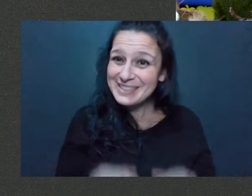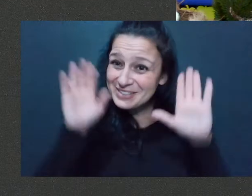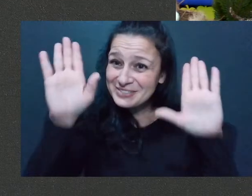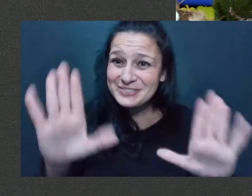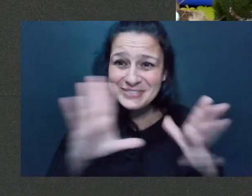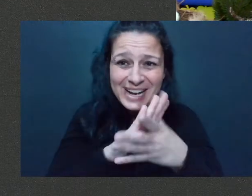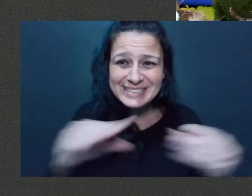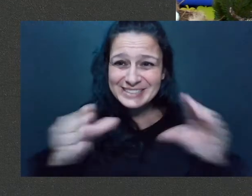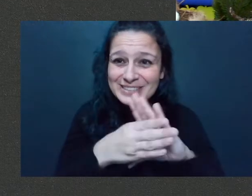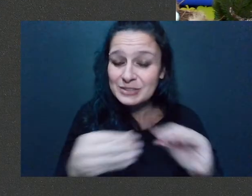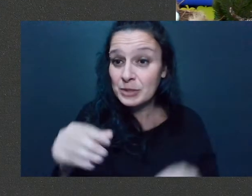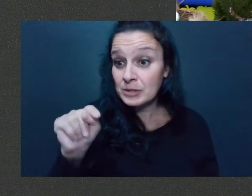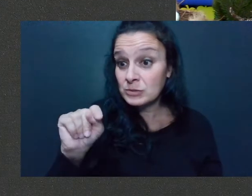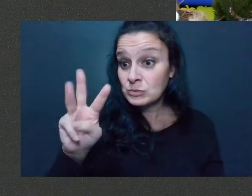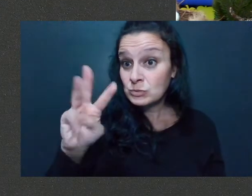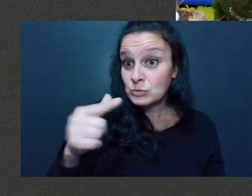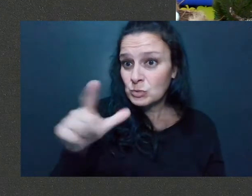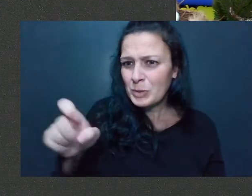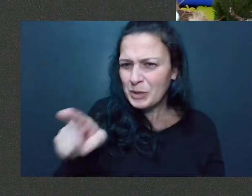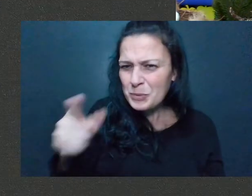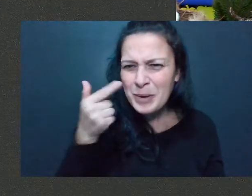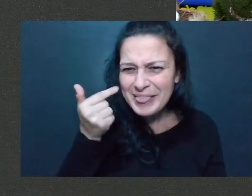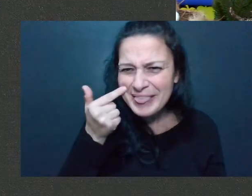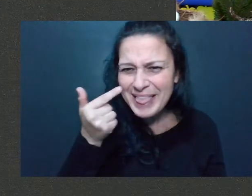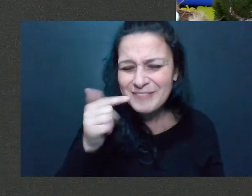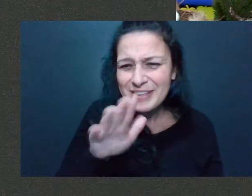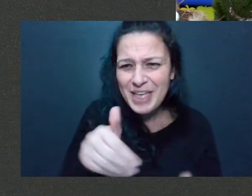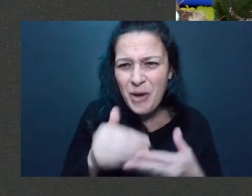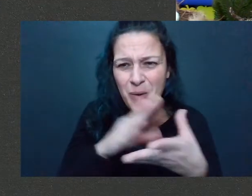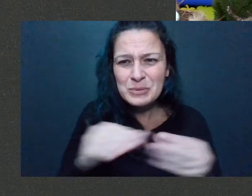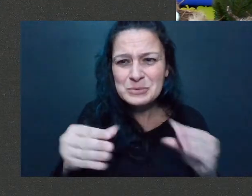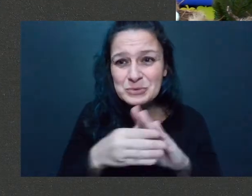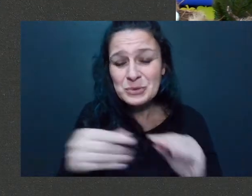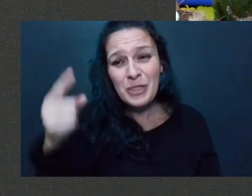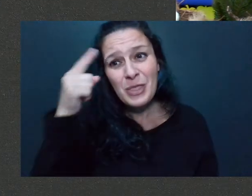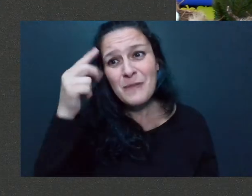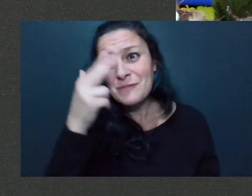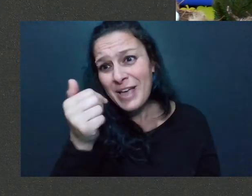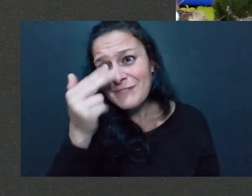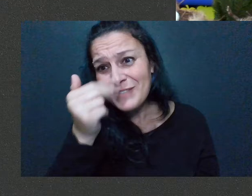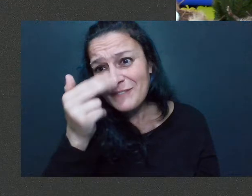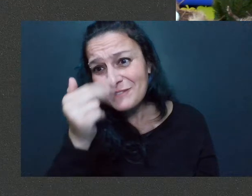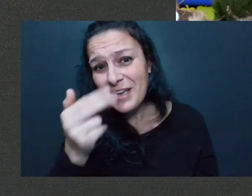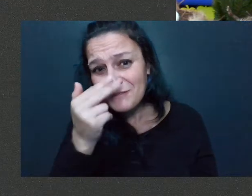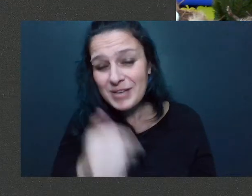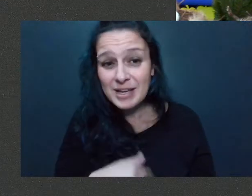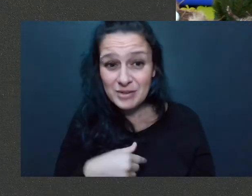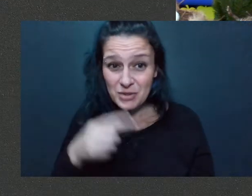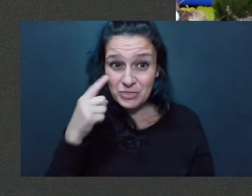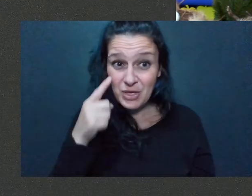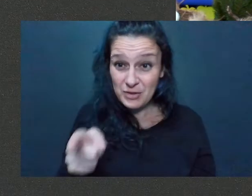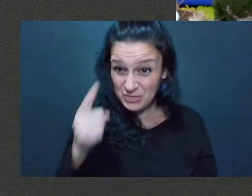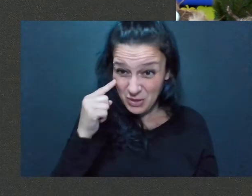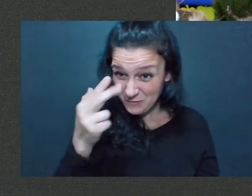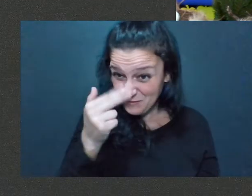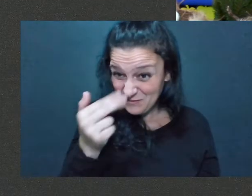Isn't that a great story? Twiggle, what were you laughing at? That whole story? Twiggle was laughing. What do you mean you thought that was funny